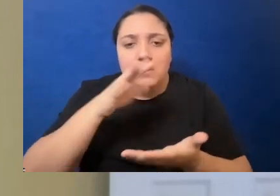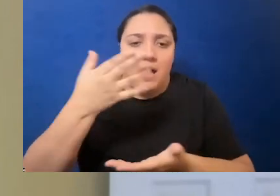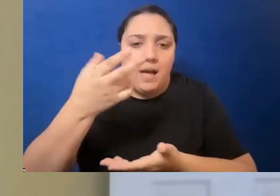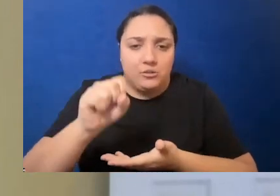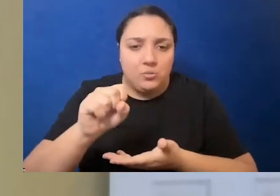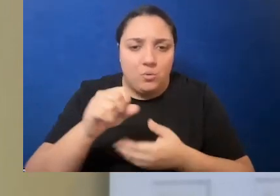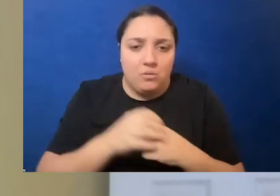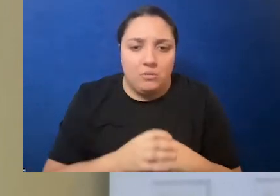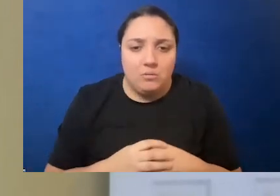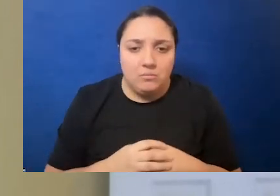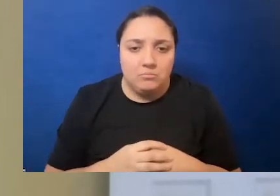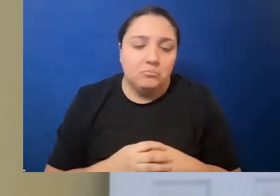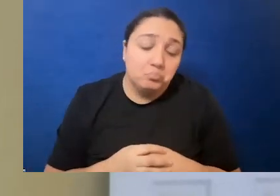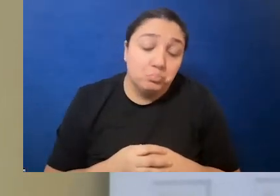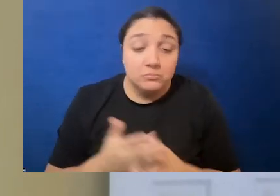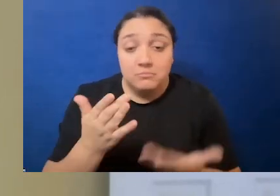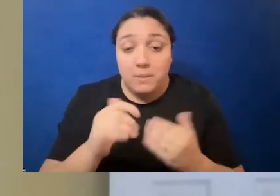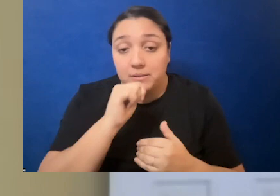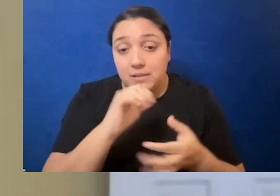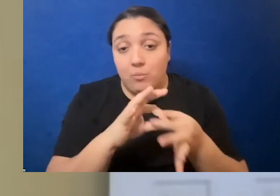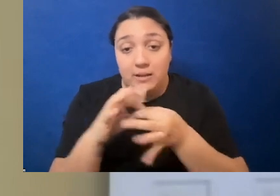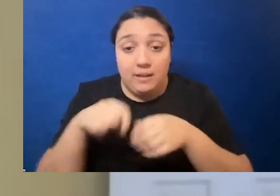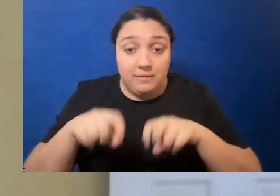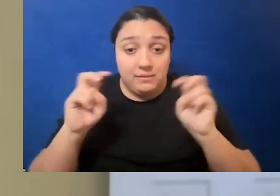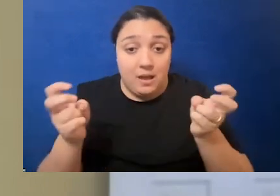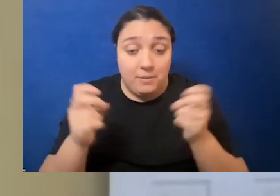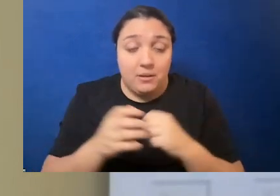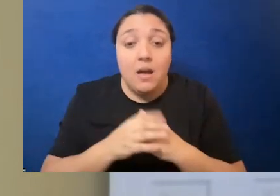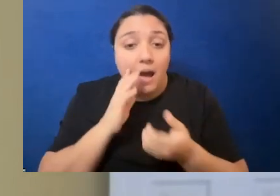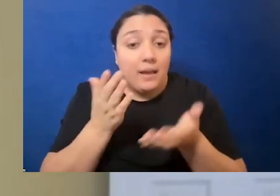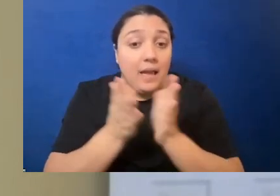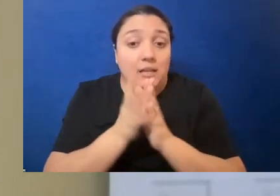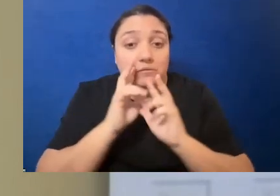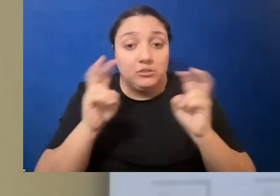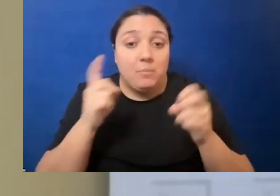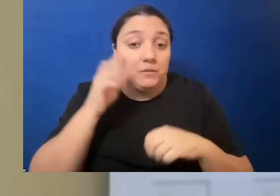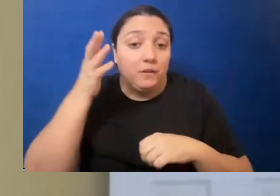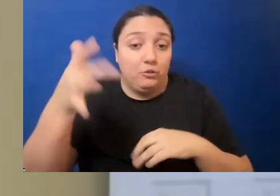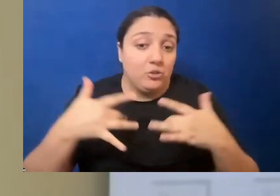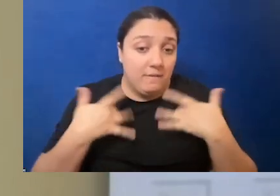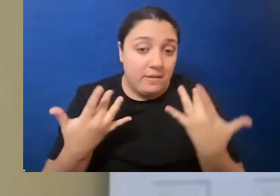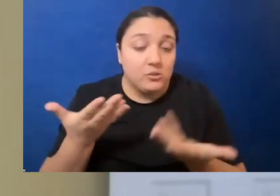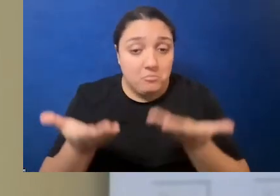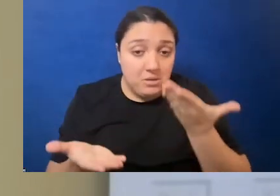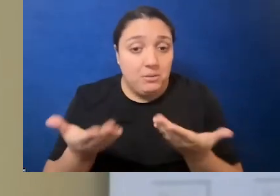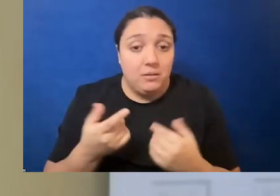MAYBE THIS ISN'T RELATED TO THIS PARTICULAR TOPIC. I ASKED FOR TOPICS FOR FUTURE